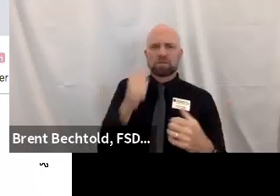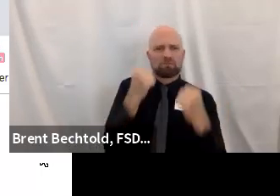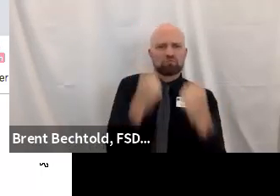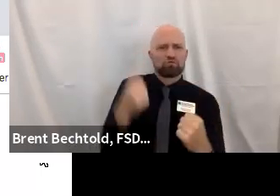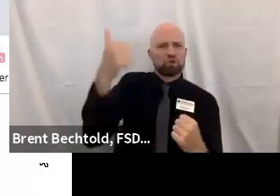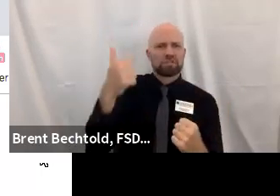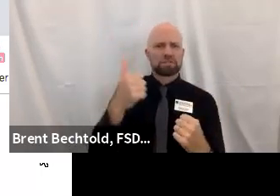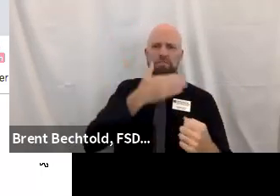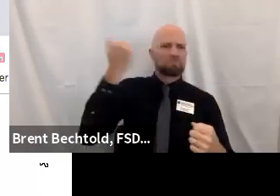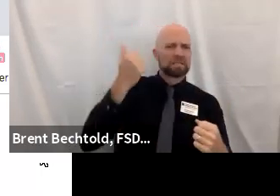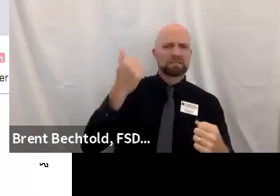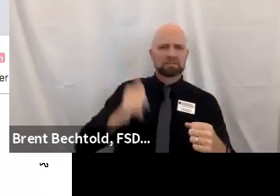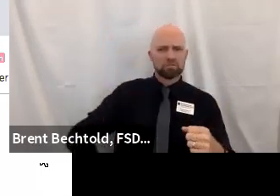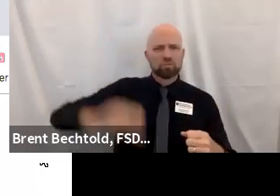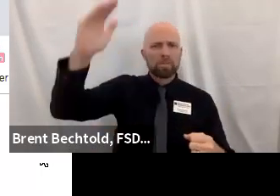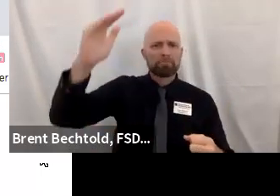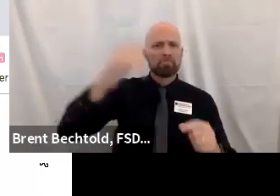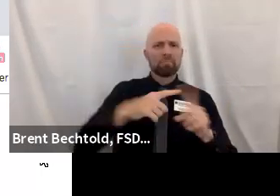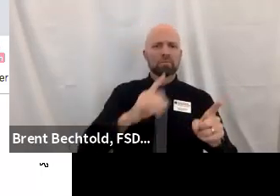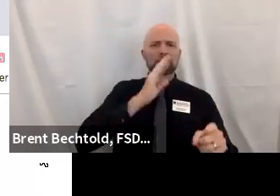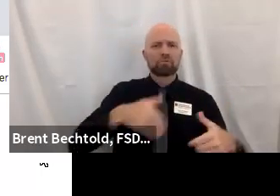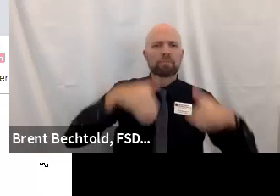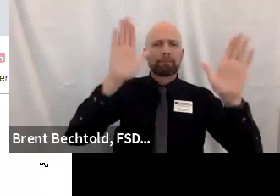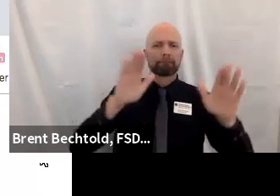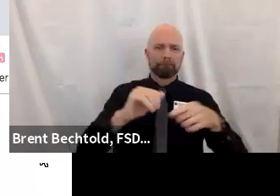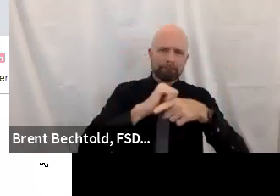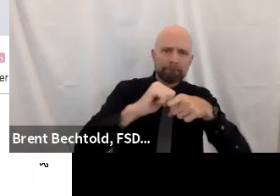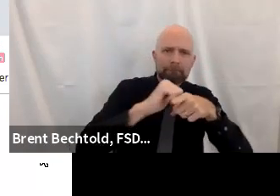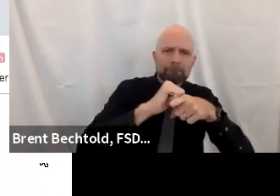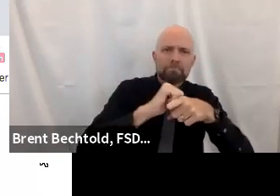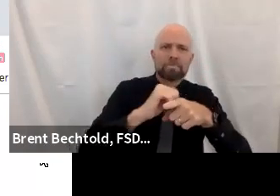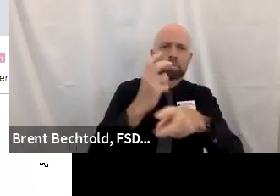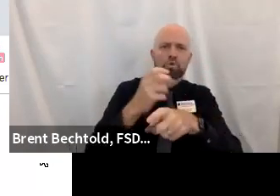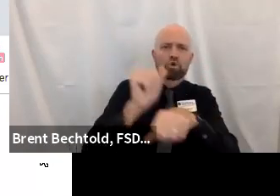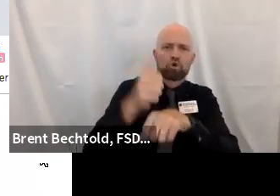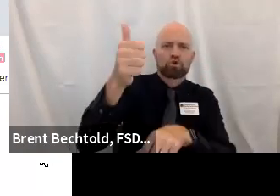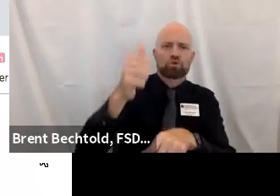So... he wasn't the strongest or the best growing up, but he never gave up. He continued